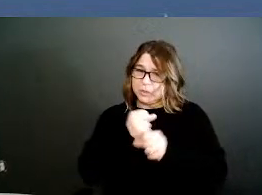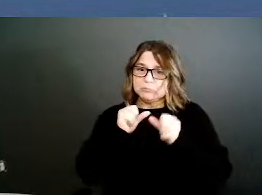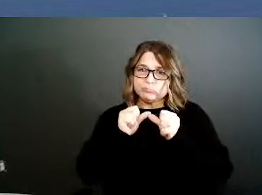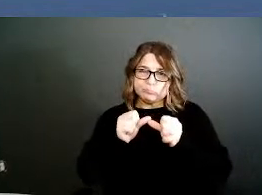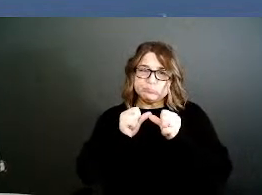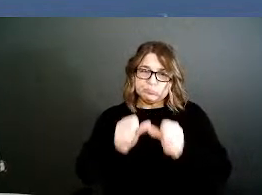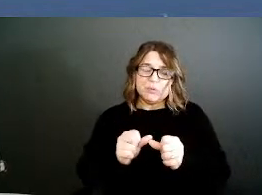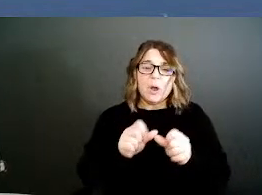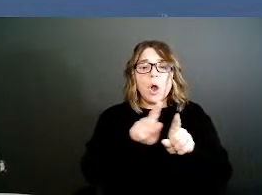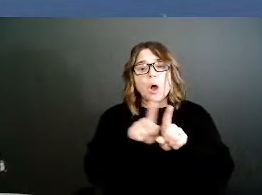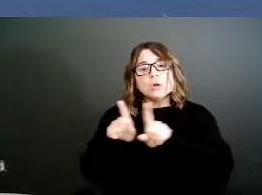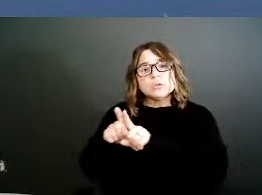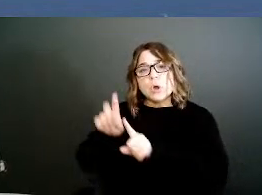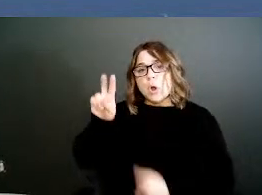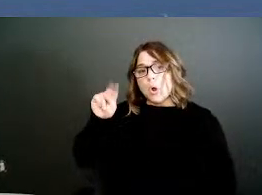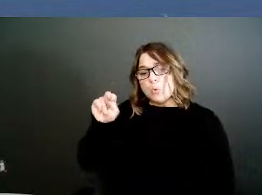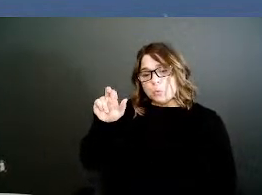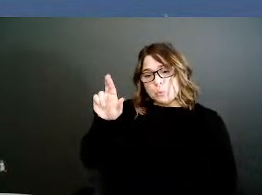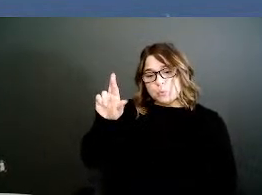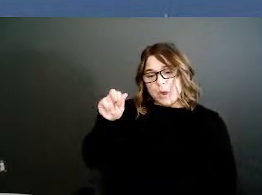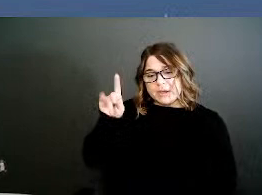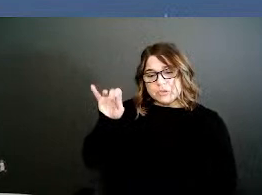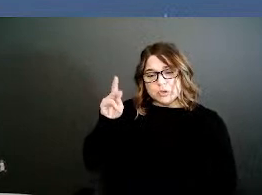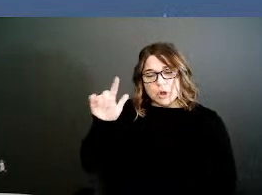OVERDUE NATIONAL RACIAL RECKONING AFTER THE KILLING OF GEORGE FLOYD.